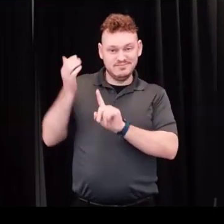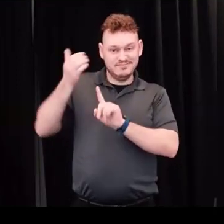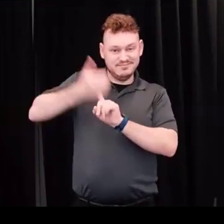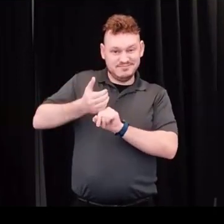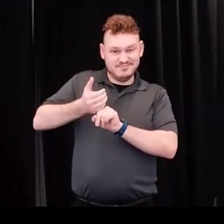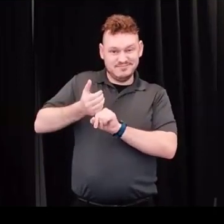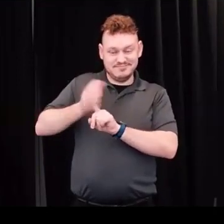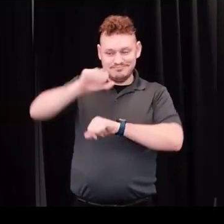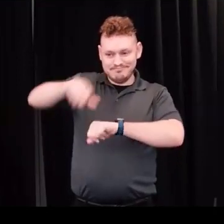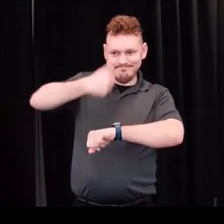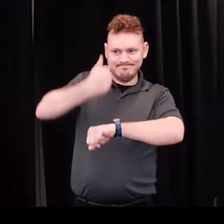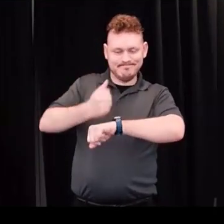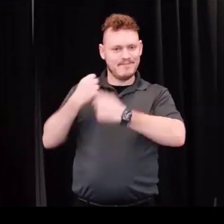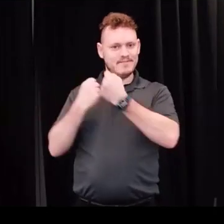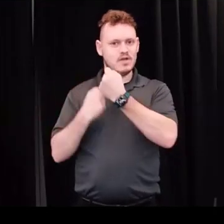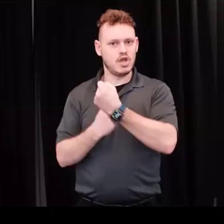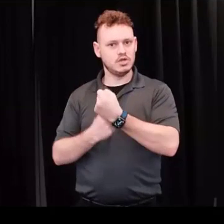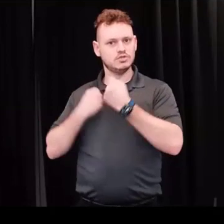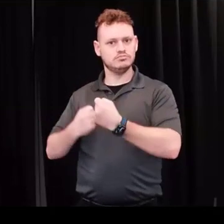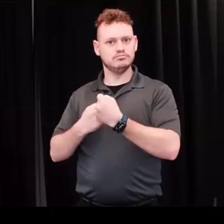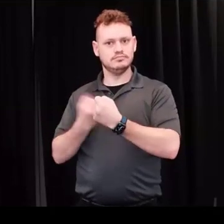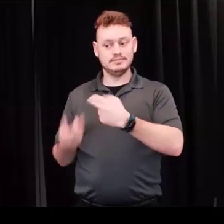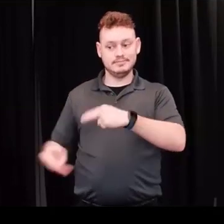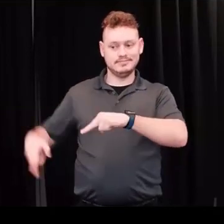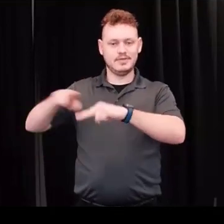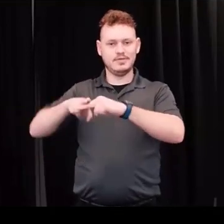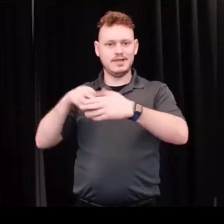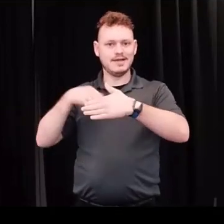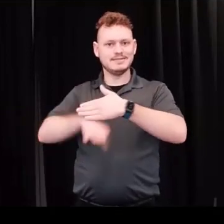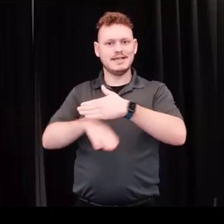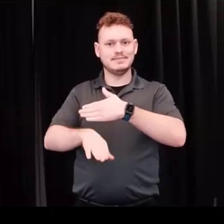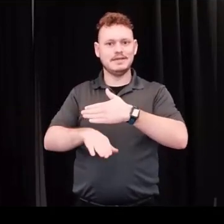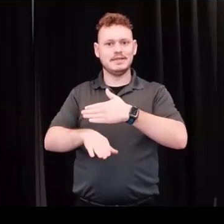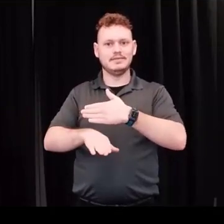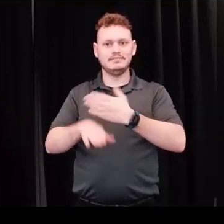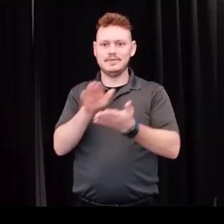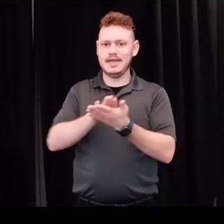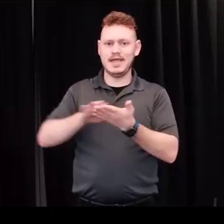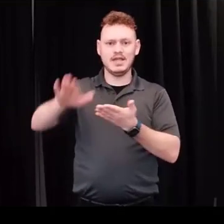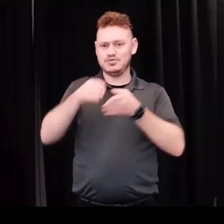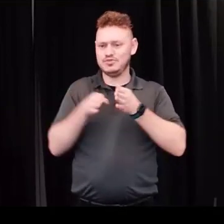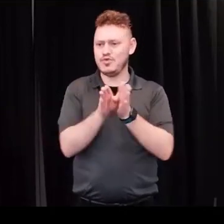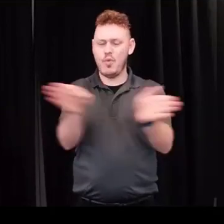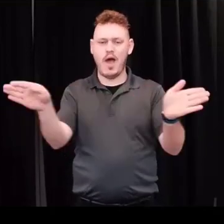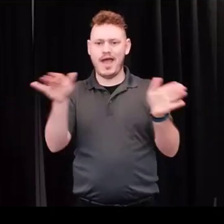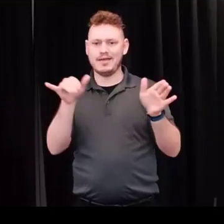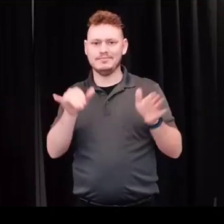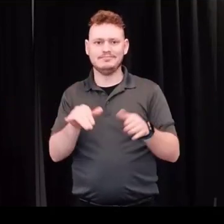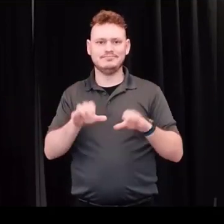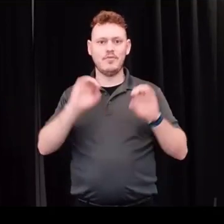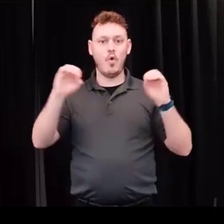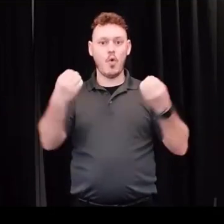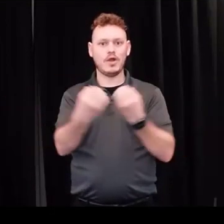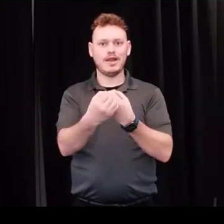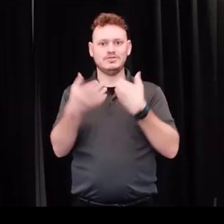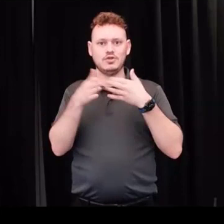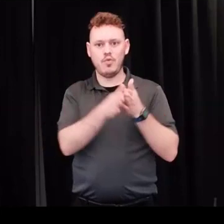foundation with an increasing accessibility institution-wide or organization-wide.